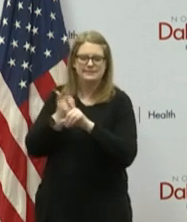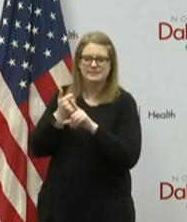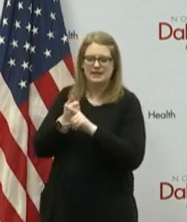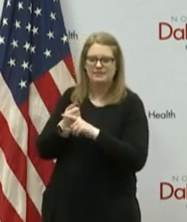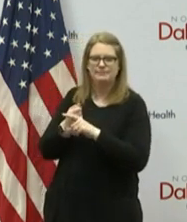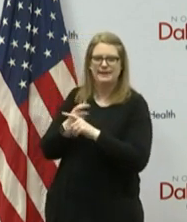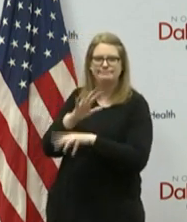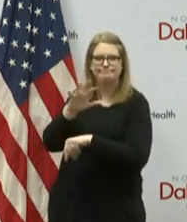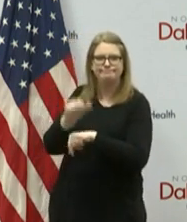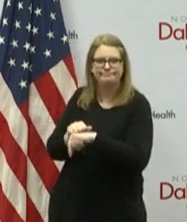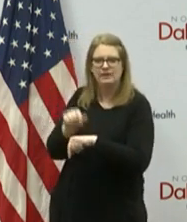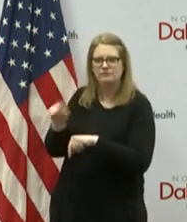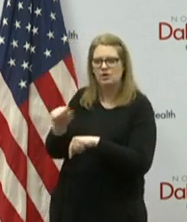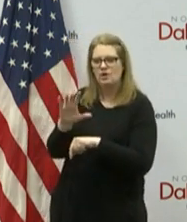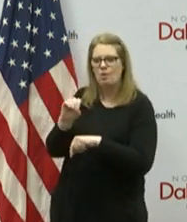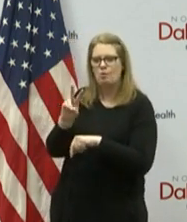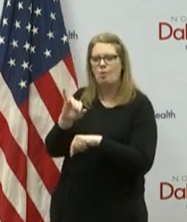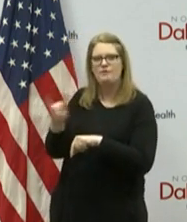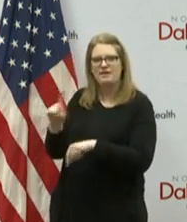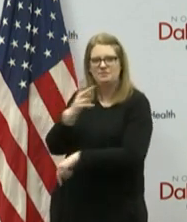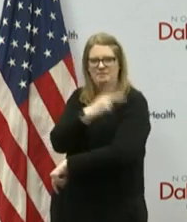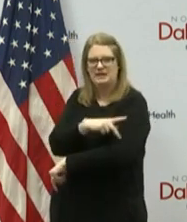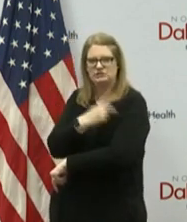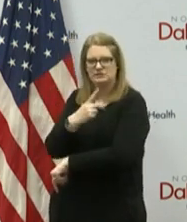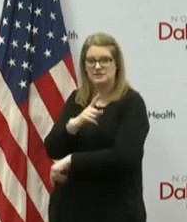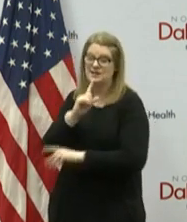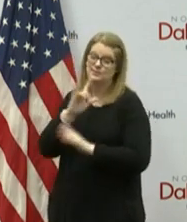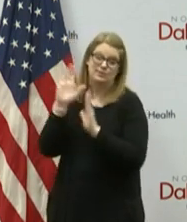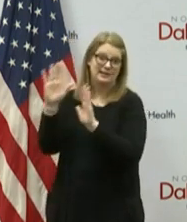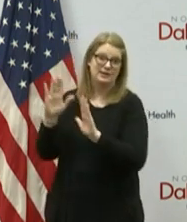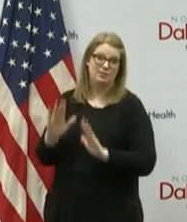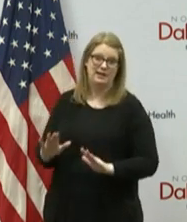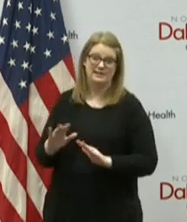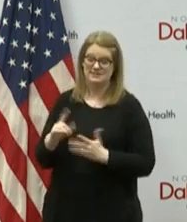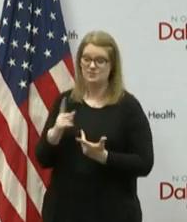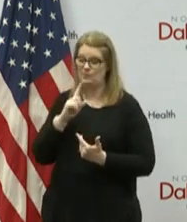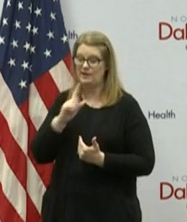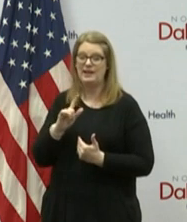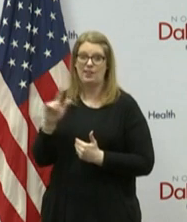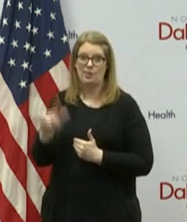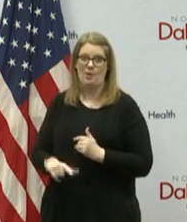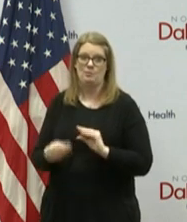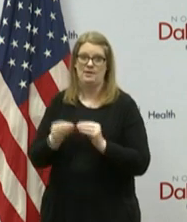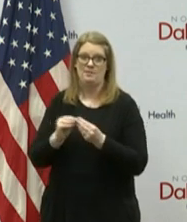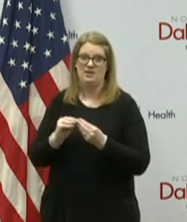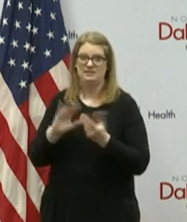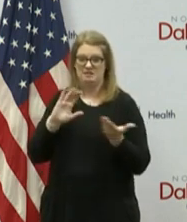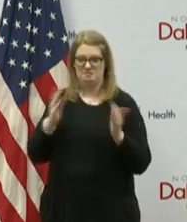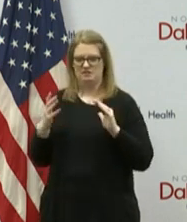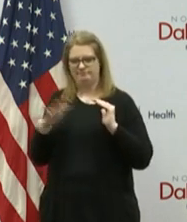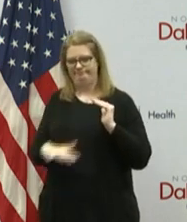NATION IN TERMS OF THE AMOUNT OF PEOPLE OR DEATHS THAT HAVE BEEN DEDICATED TOWARDS